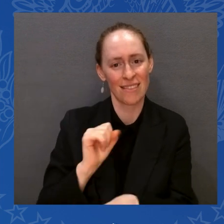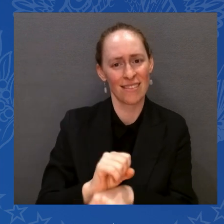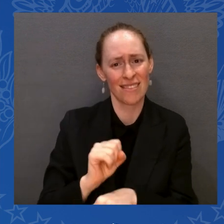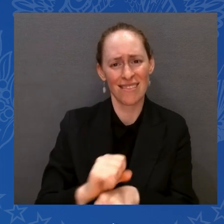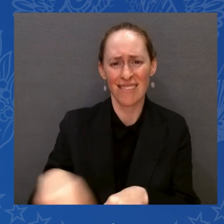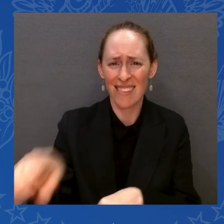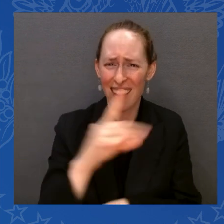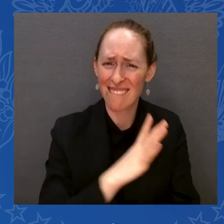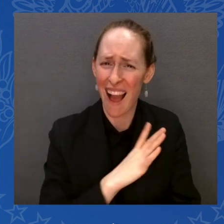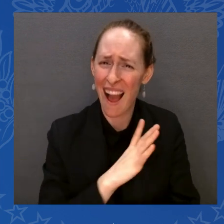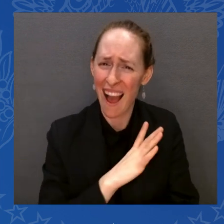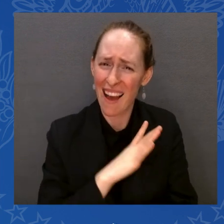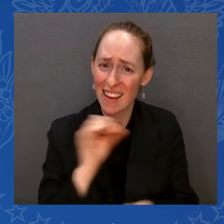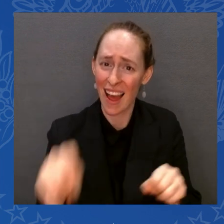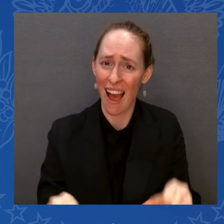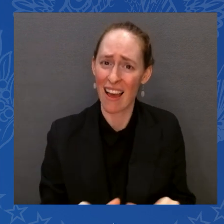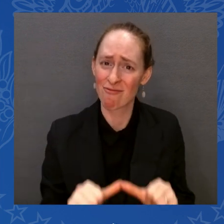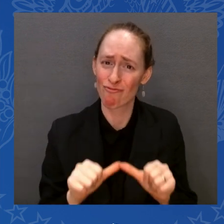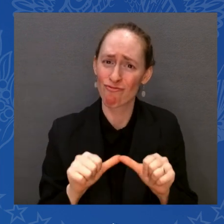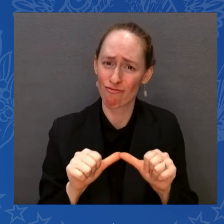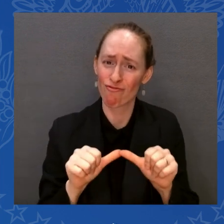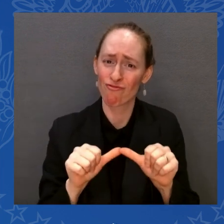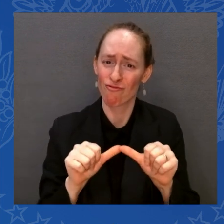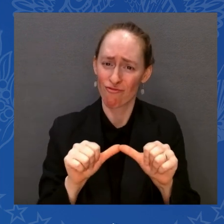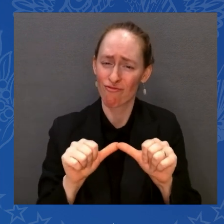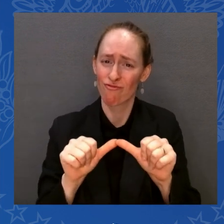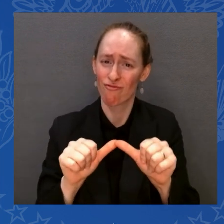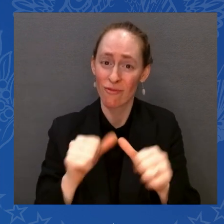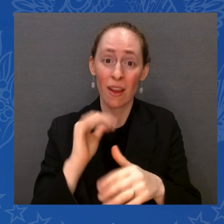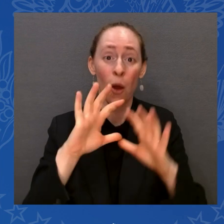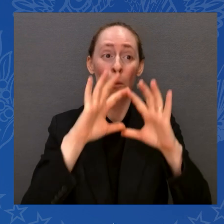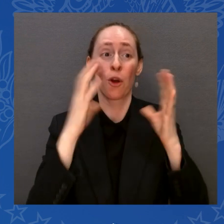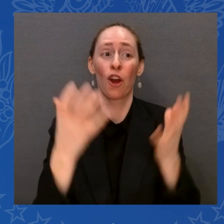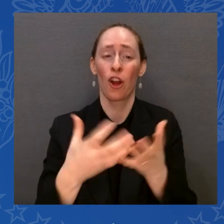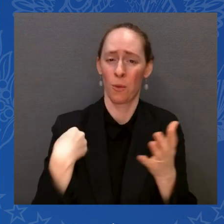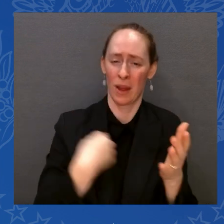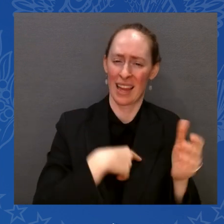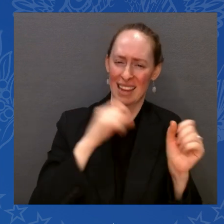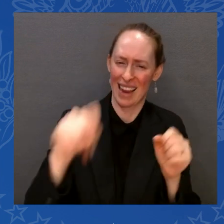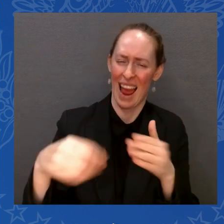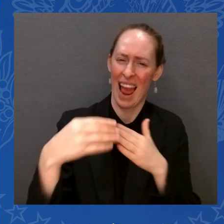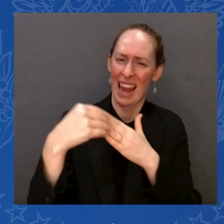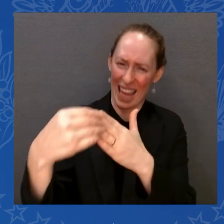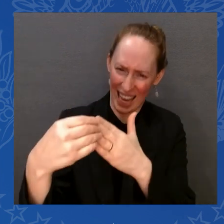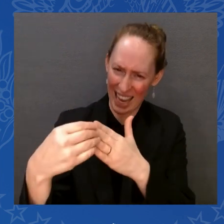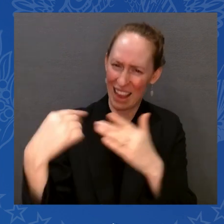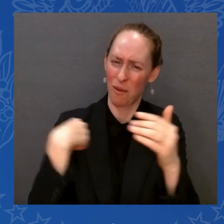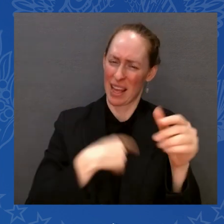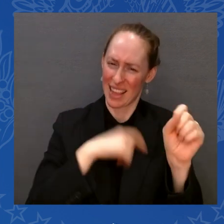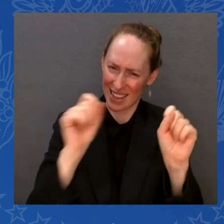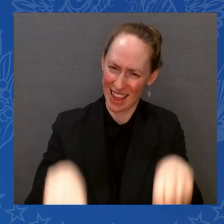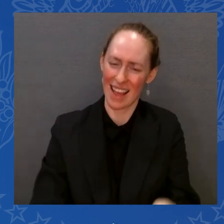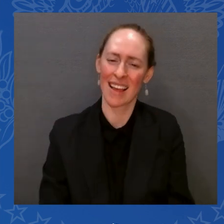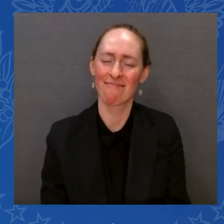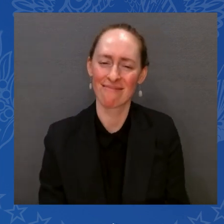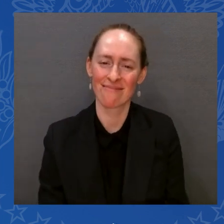in manufacturing again? I didn't see it written anywhere. Our economic -- our economic agenda has ignited a new manufacturing boom.